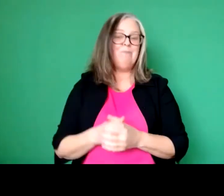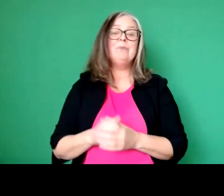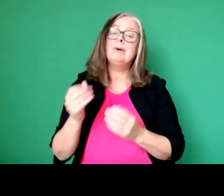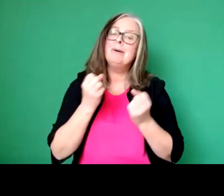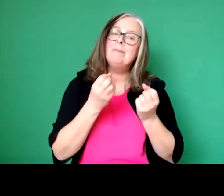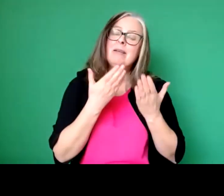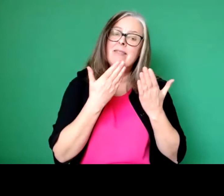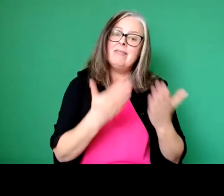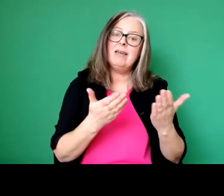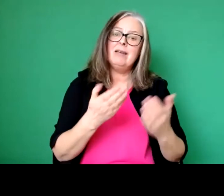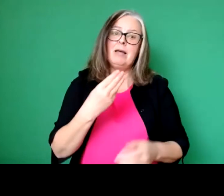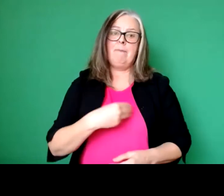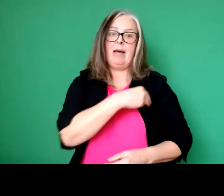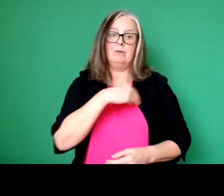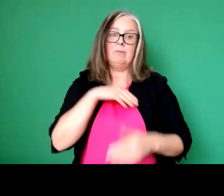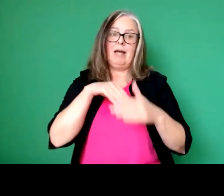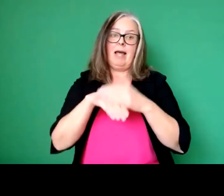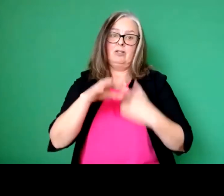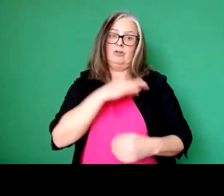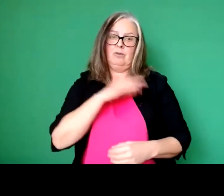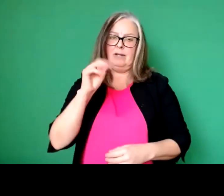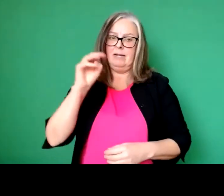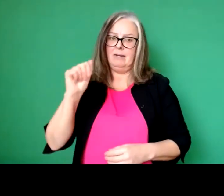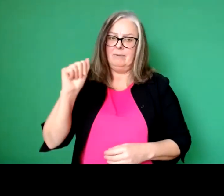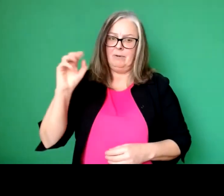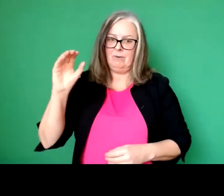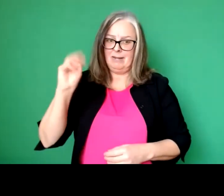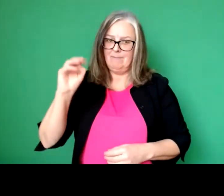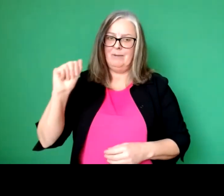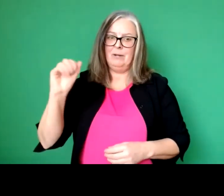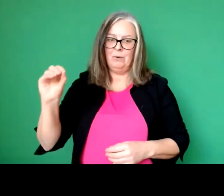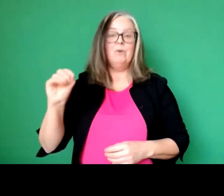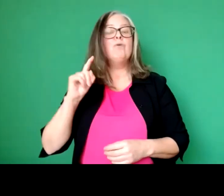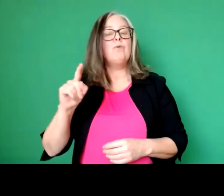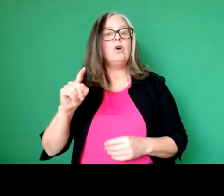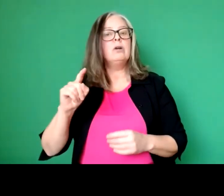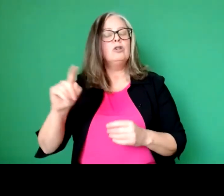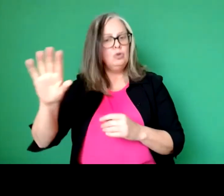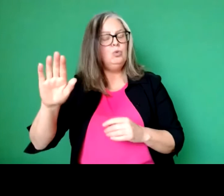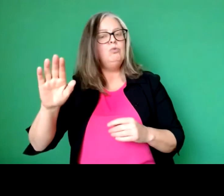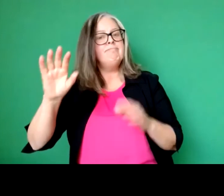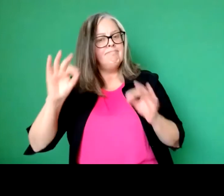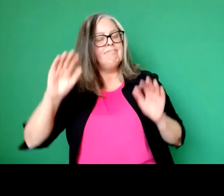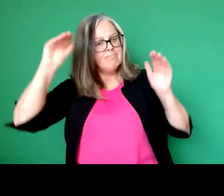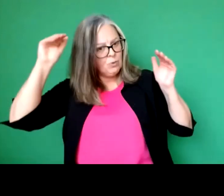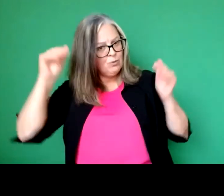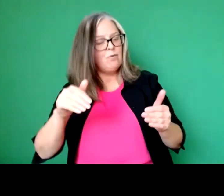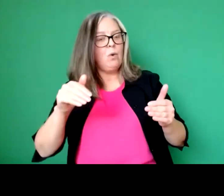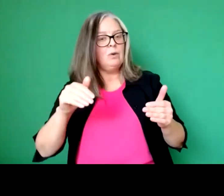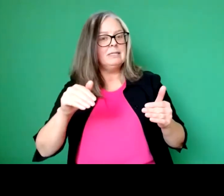the manitoba accessibility office for choosing to focus on the issue of service uh animals for